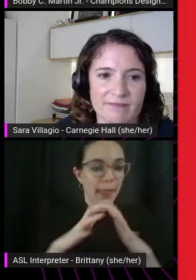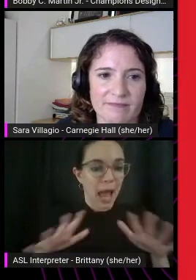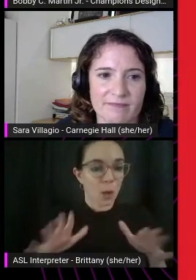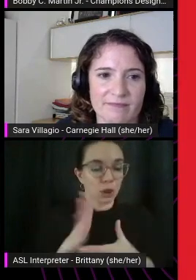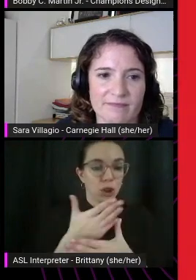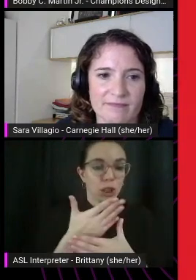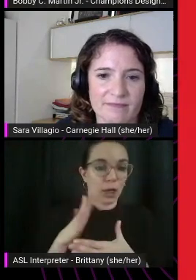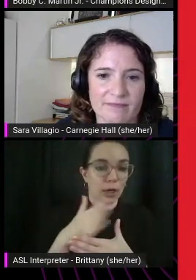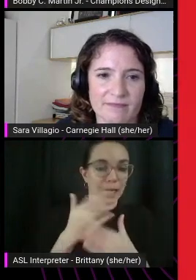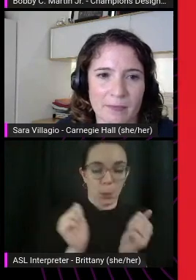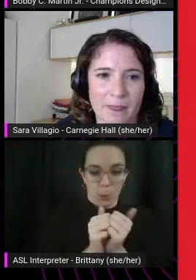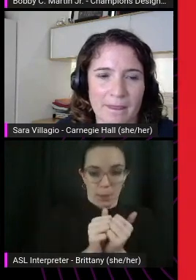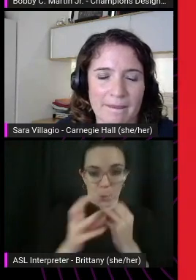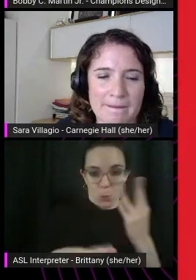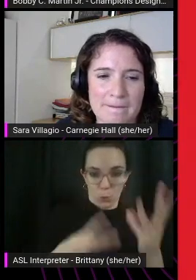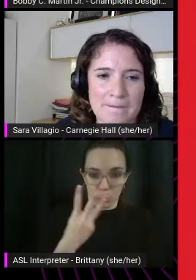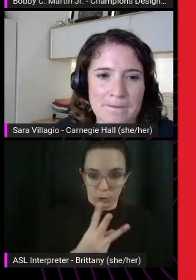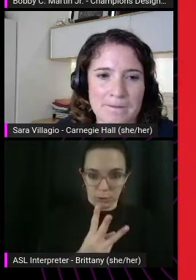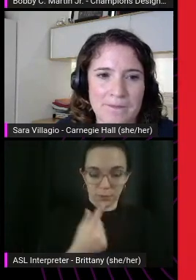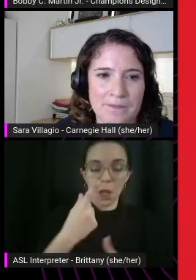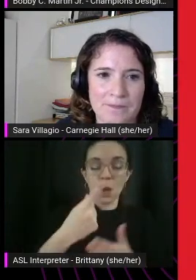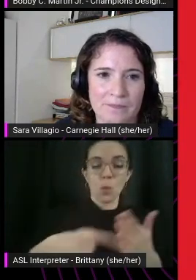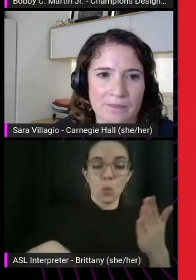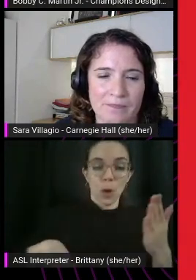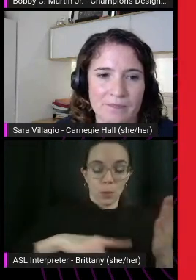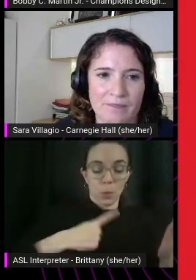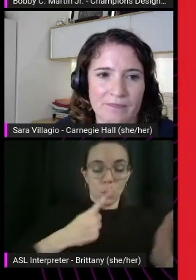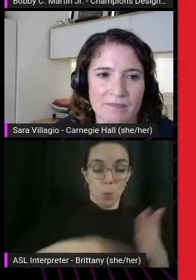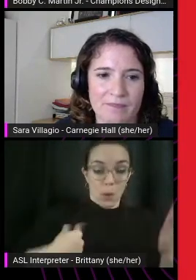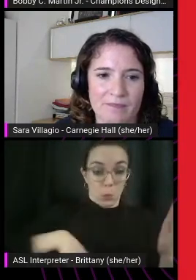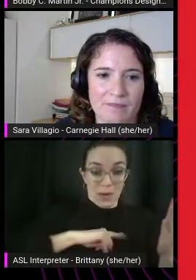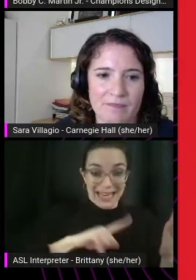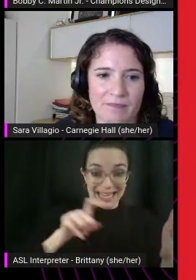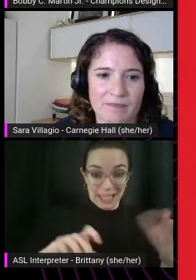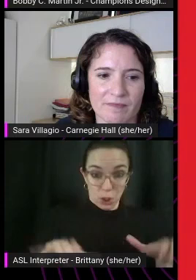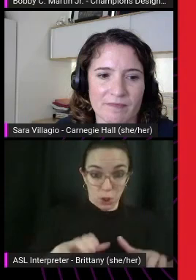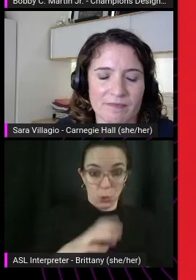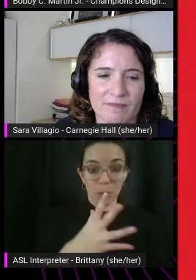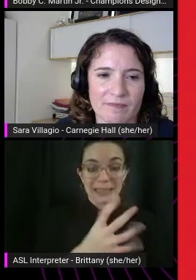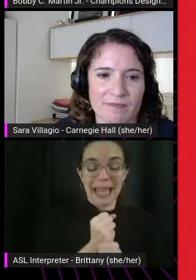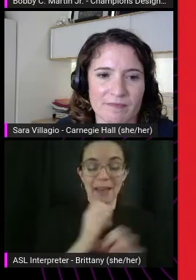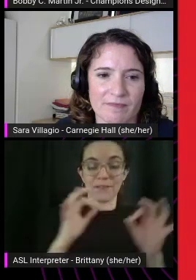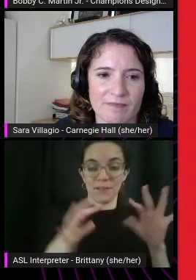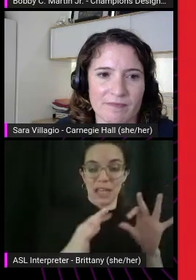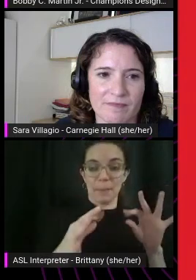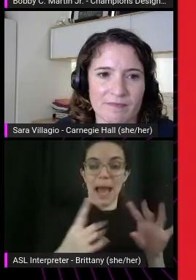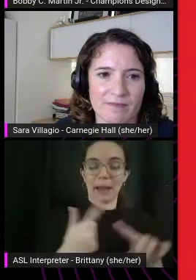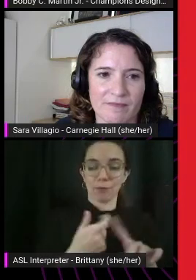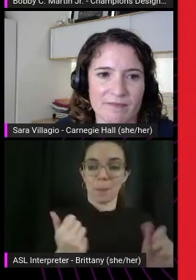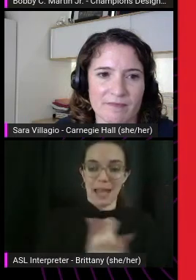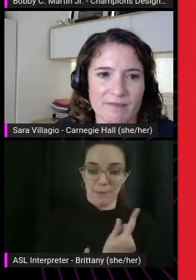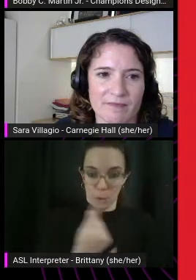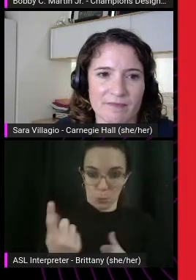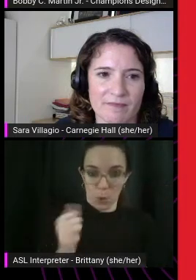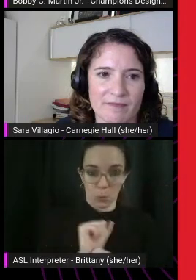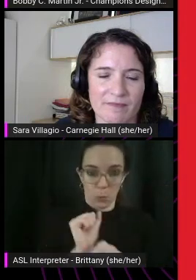What we really needed to do was get feedback from all of those that we were working with, all of our different partners